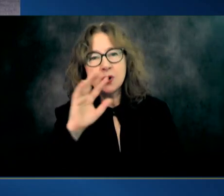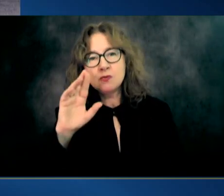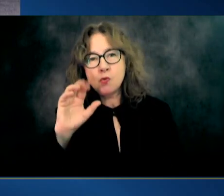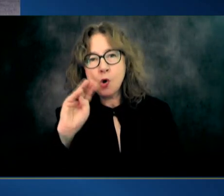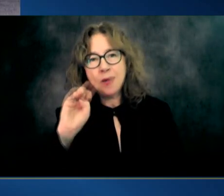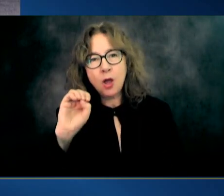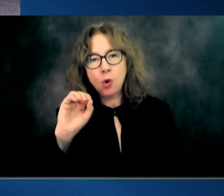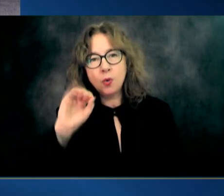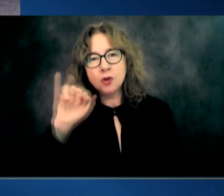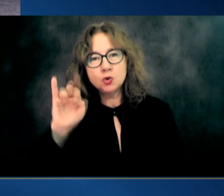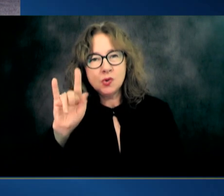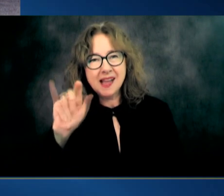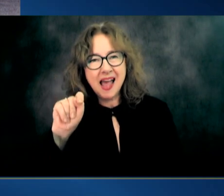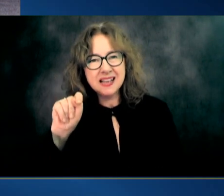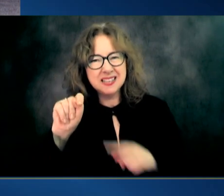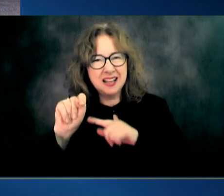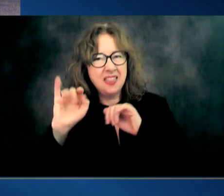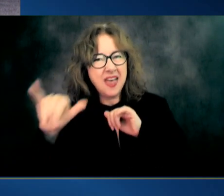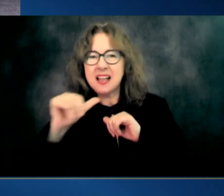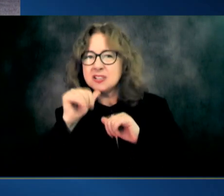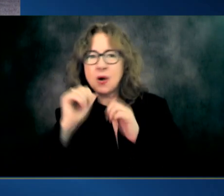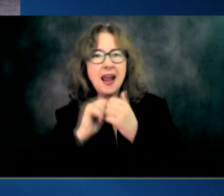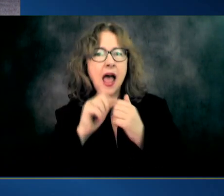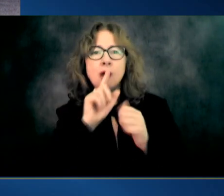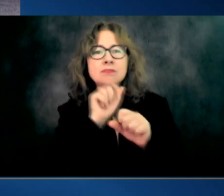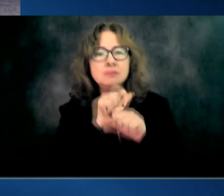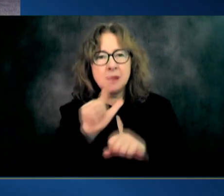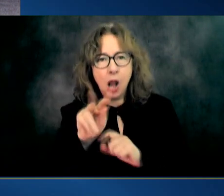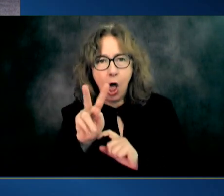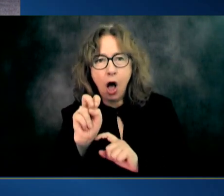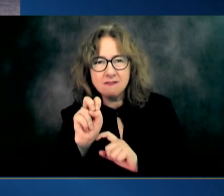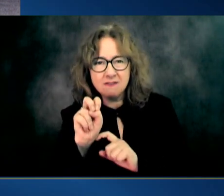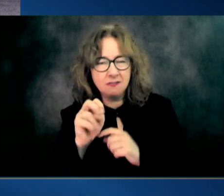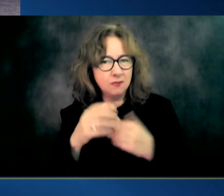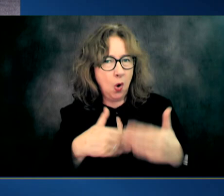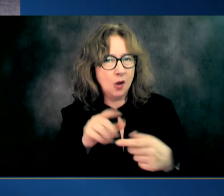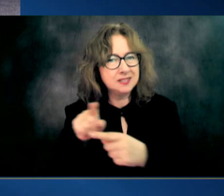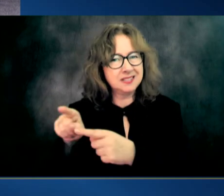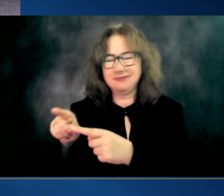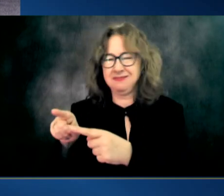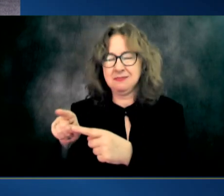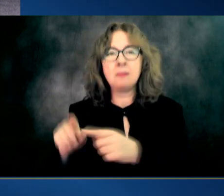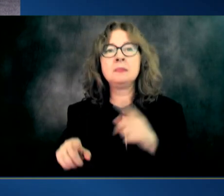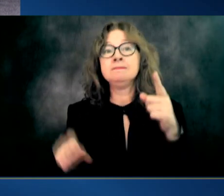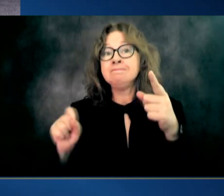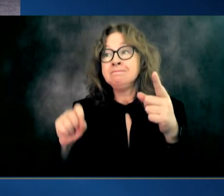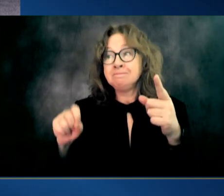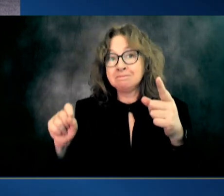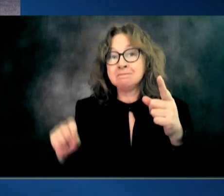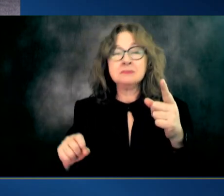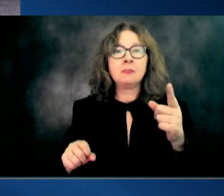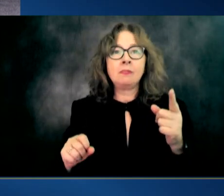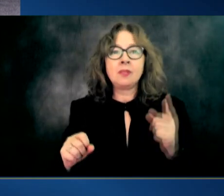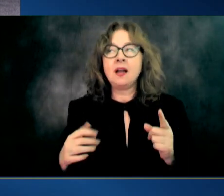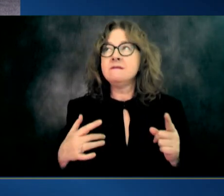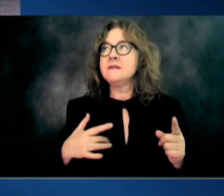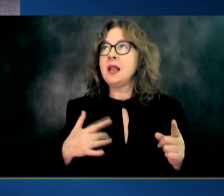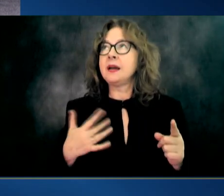Wunmi Mosaku: Right. Yeah. I feel like -- I think I'm glad it didn't come up for